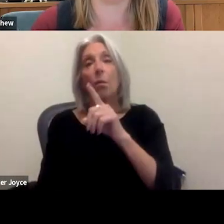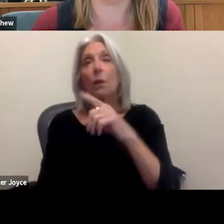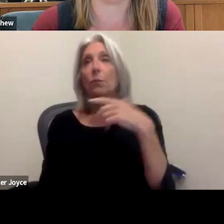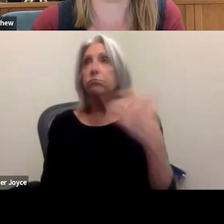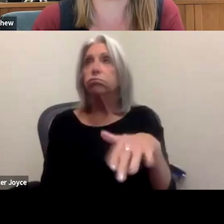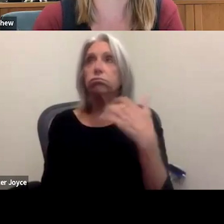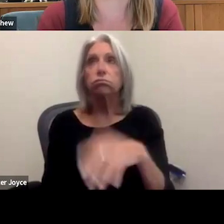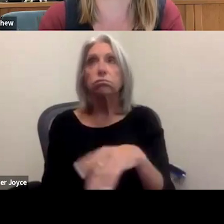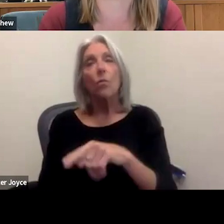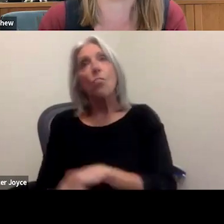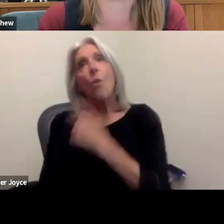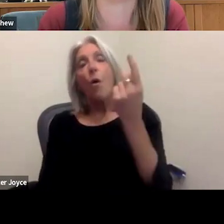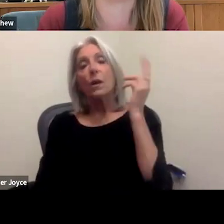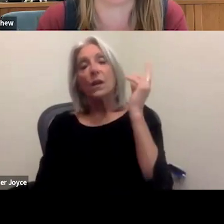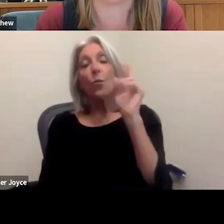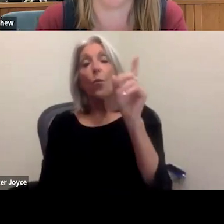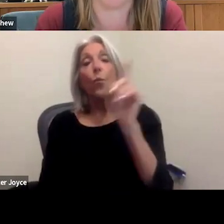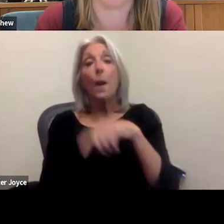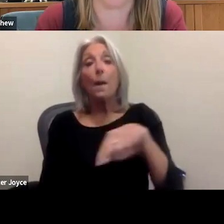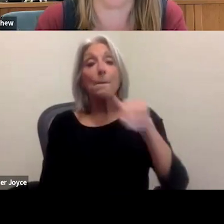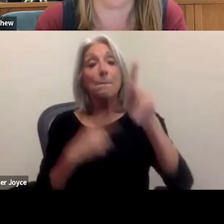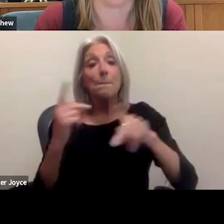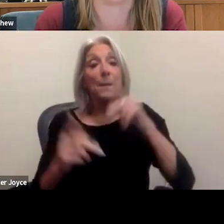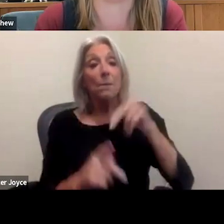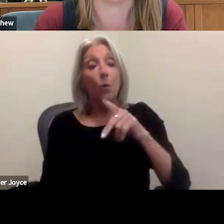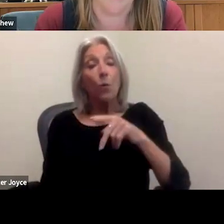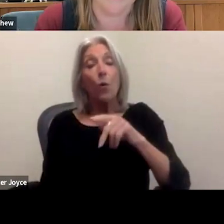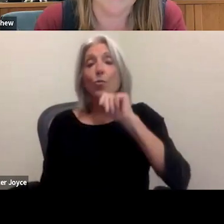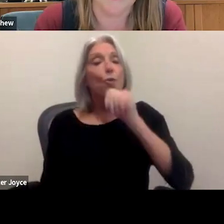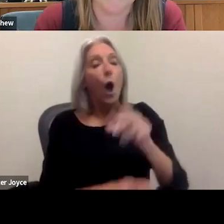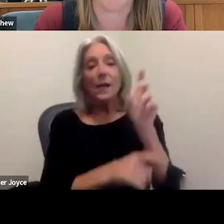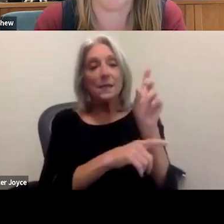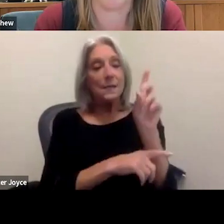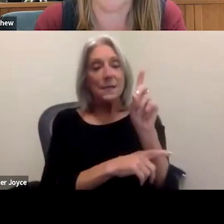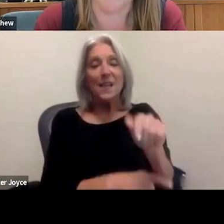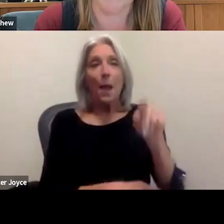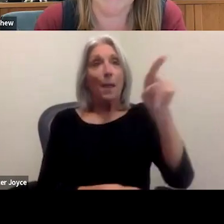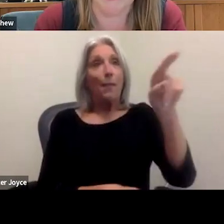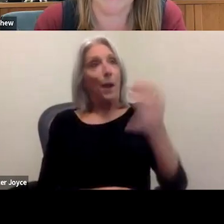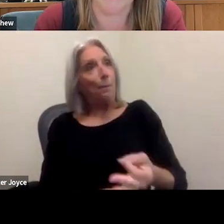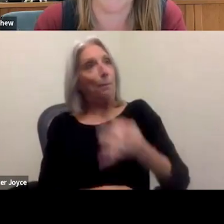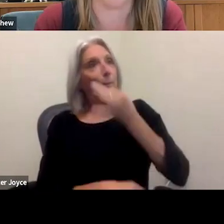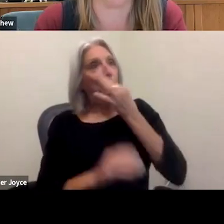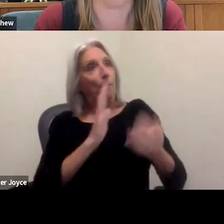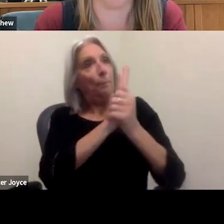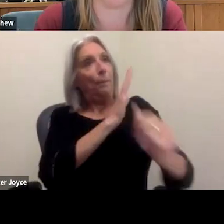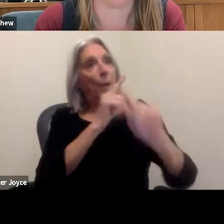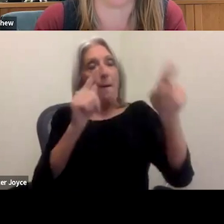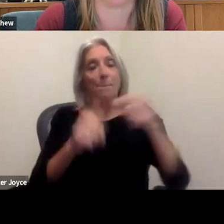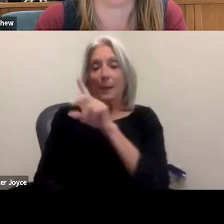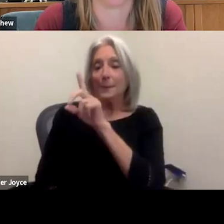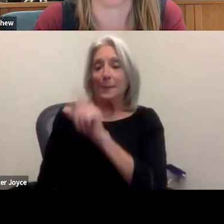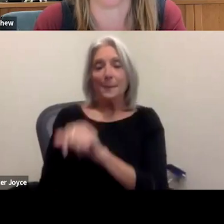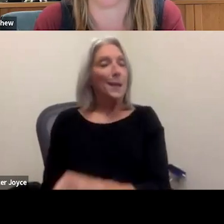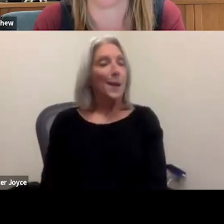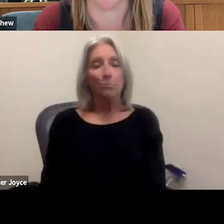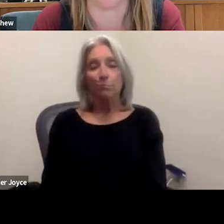where non-disabled people have been situated as the experts about disabled people. This permeates through into research today